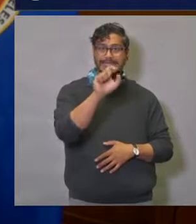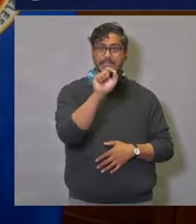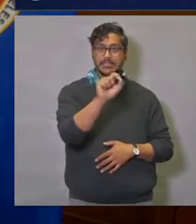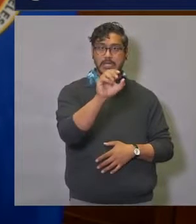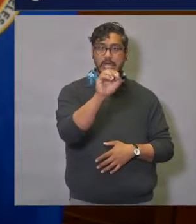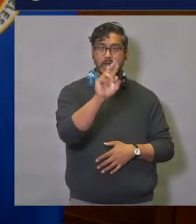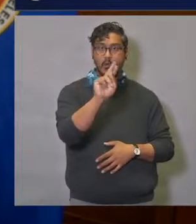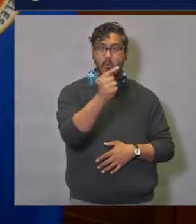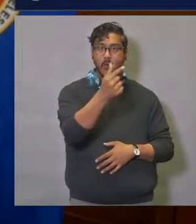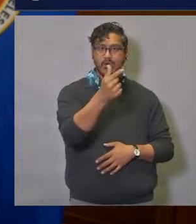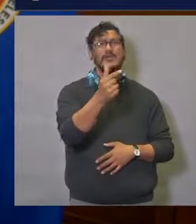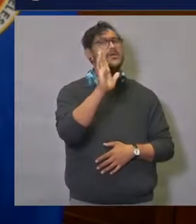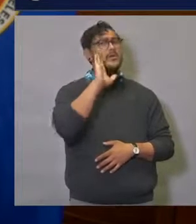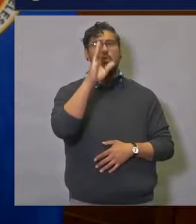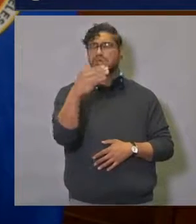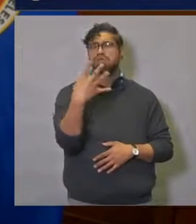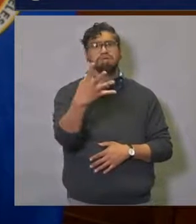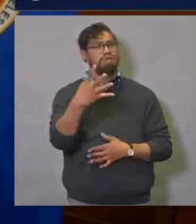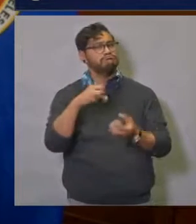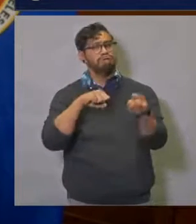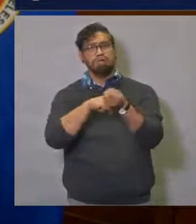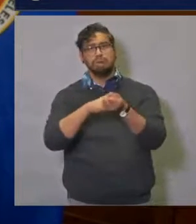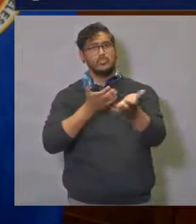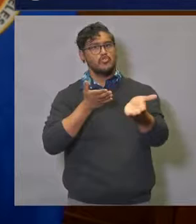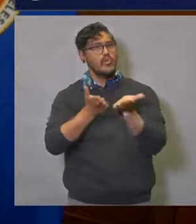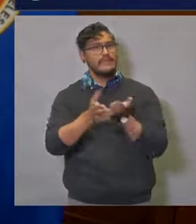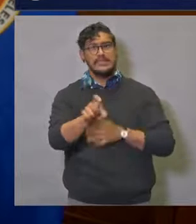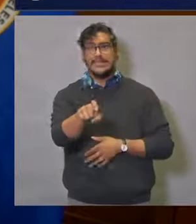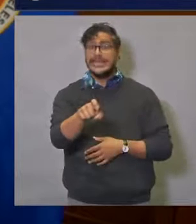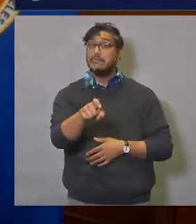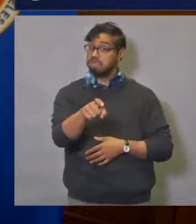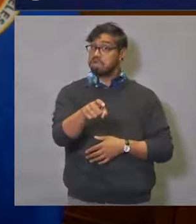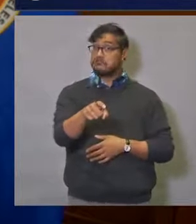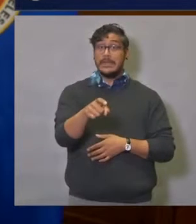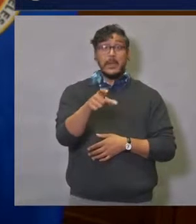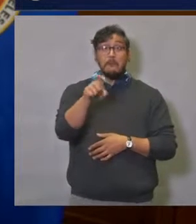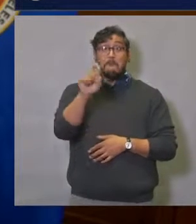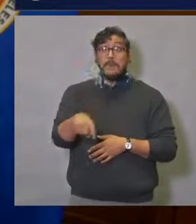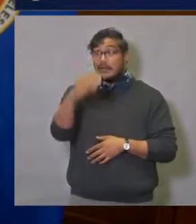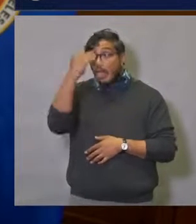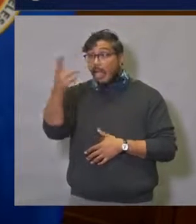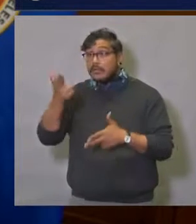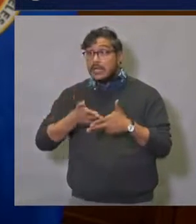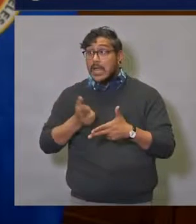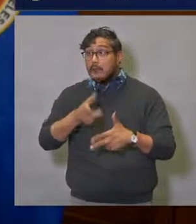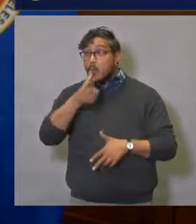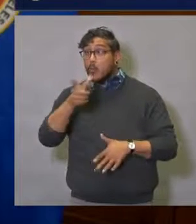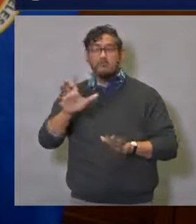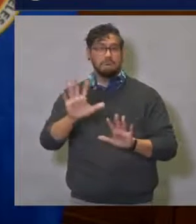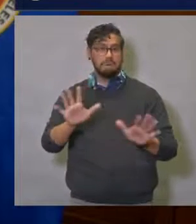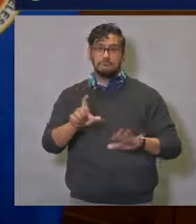STOPAAPIHATE.ORG. WE WILL GET YOU THE SERVICES AND SUPPORT YOU NEED.